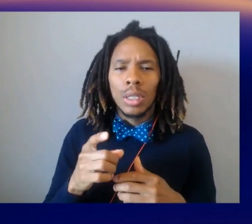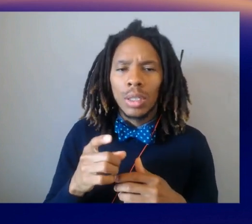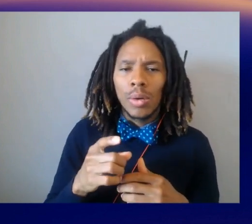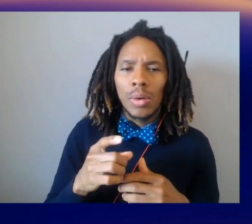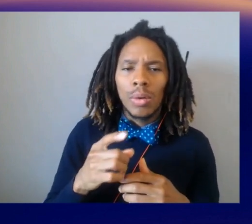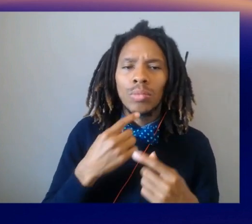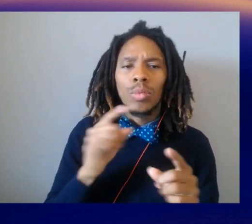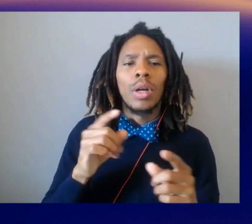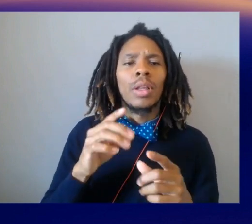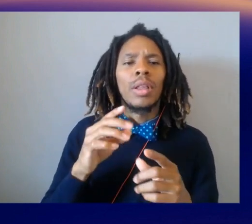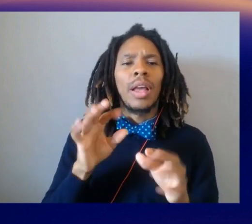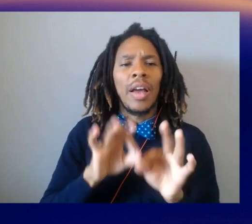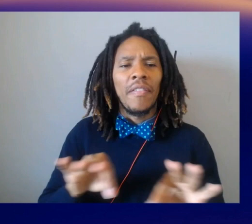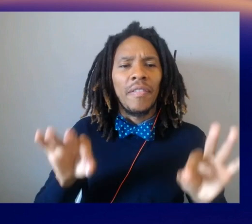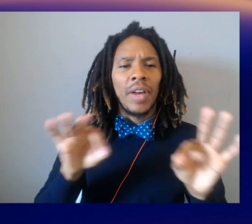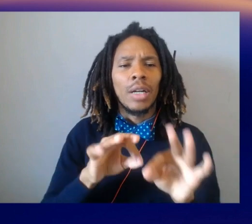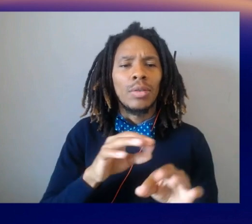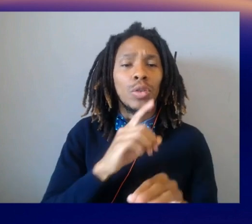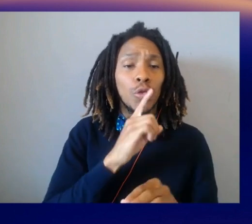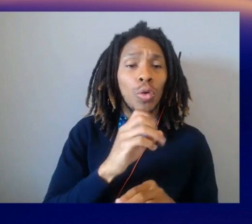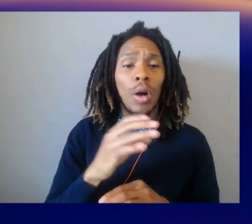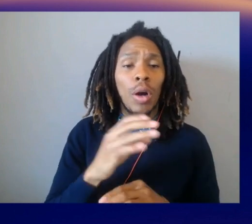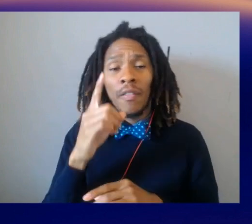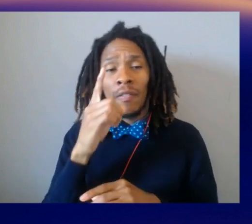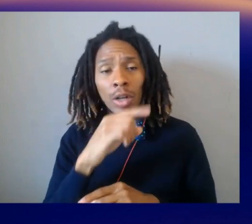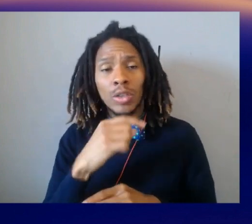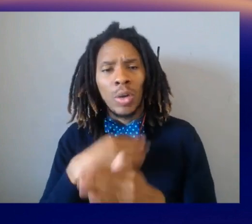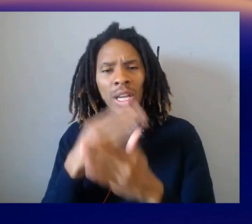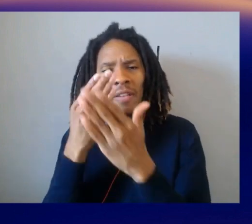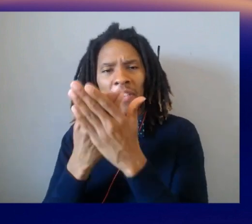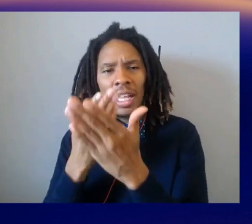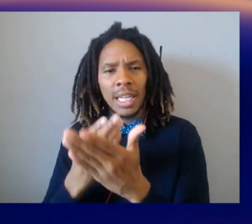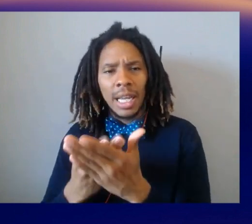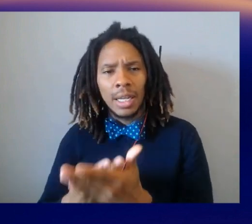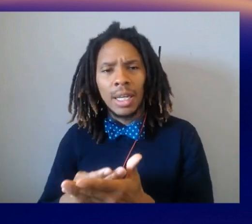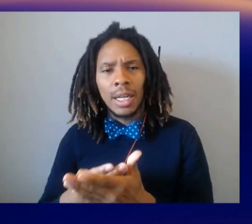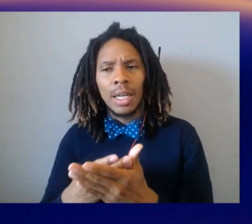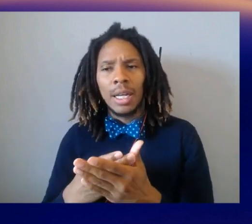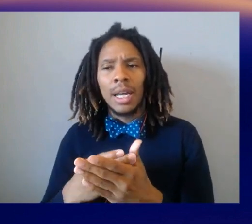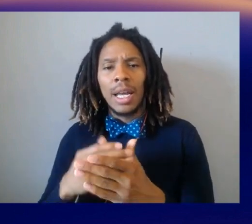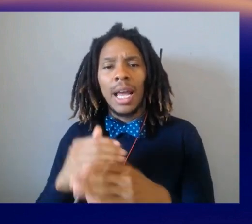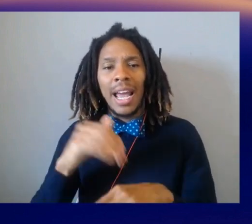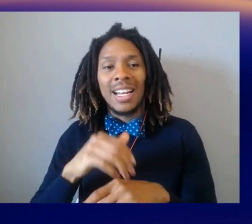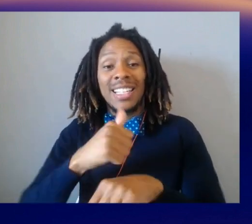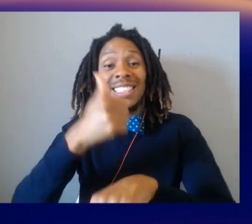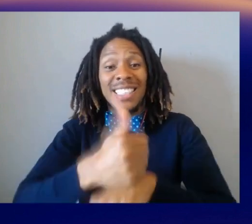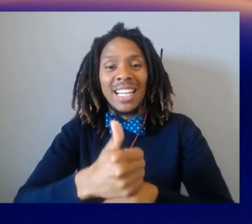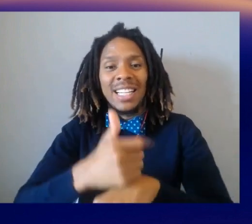It really makes this simple to use. And we can validate these things at plan time instead of like when it connects up.